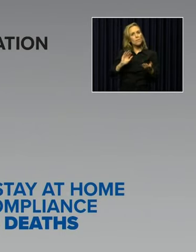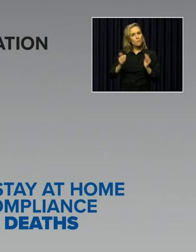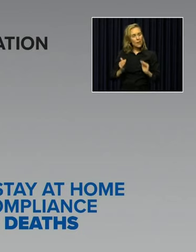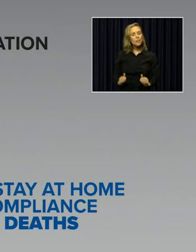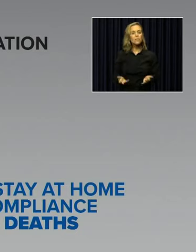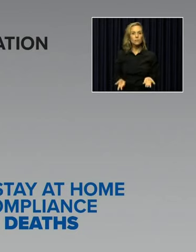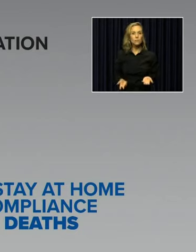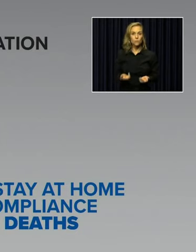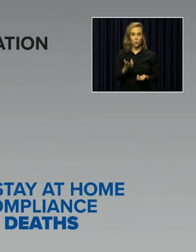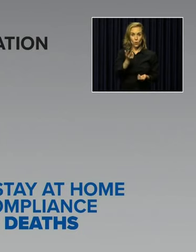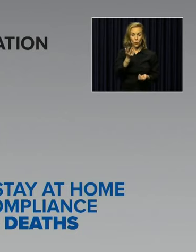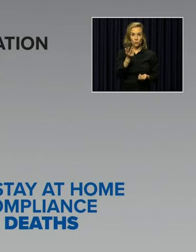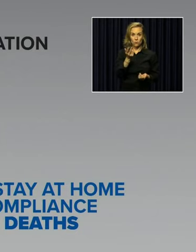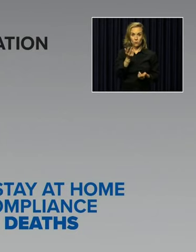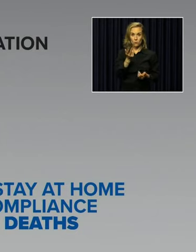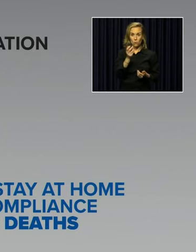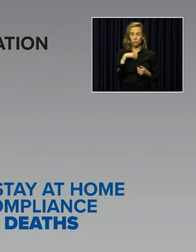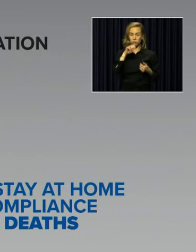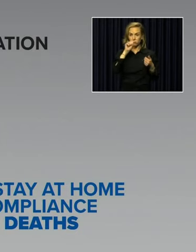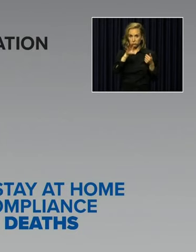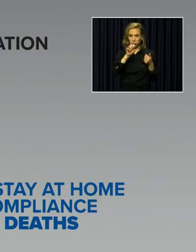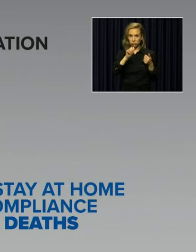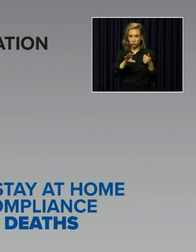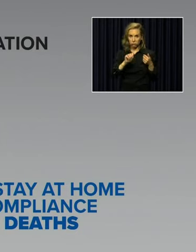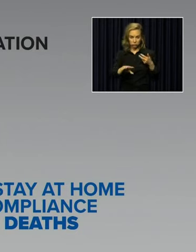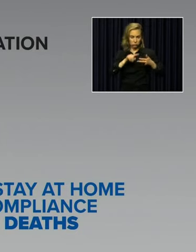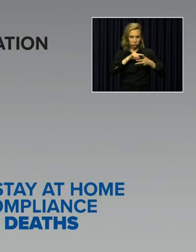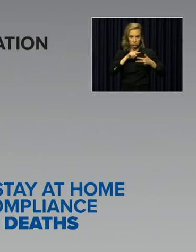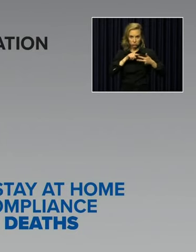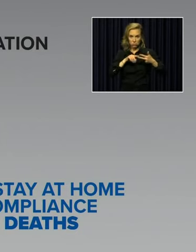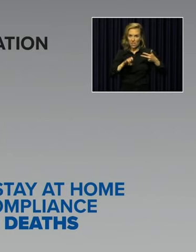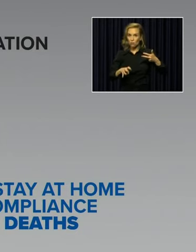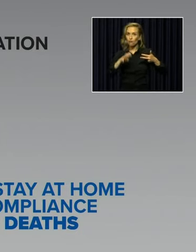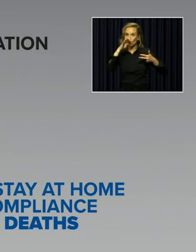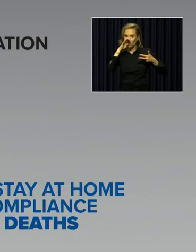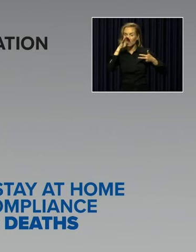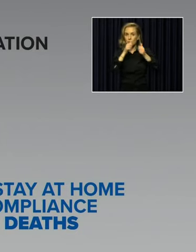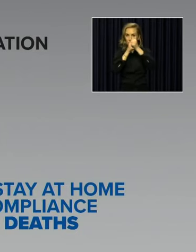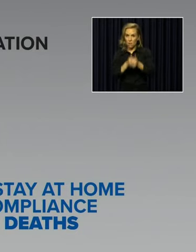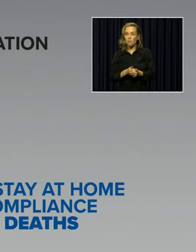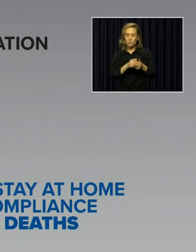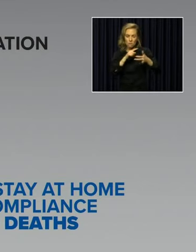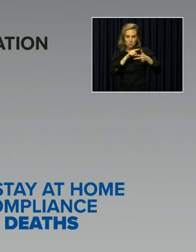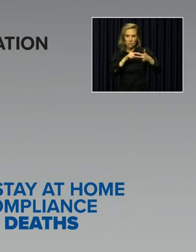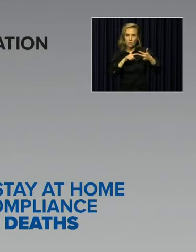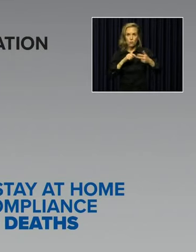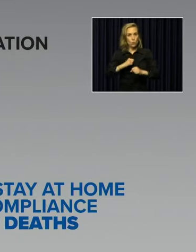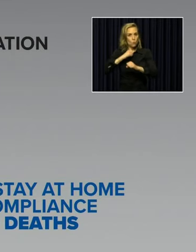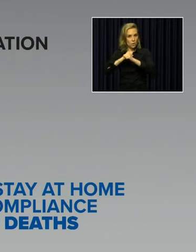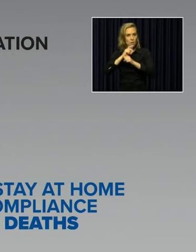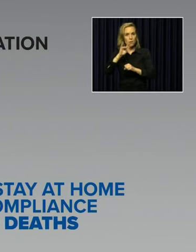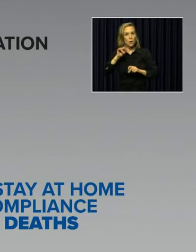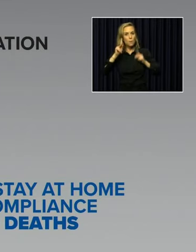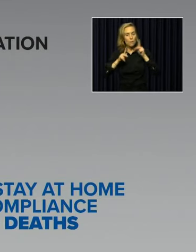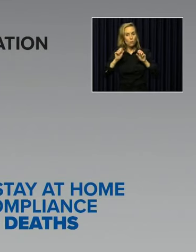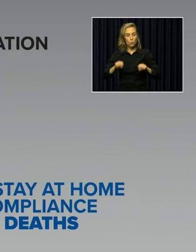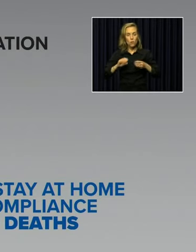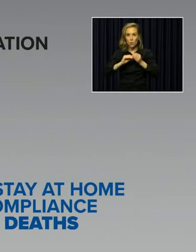CERTAINLY THE FLU. NOW, WE BELIEVE THE CORONAVIRUS SPREADS A LOT FASTER AND A LOT